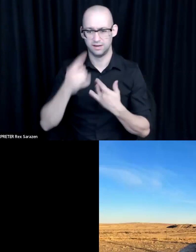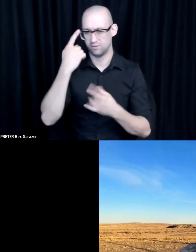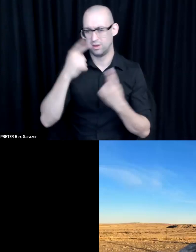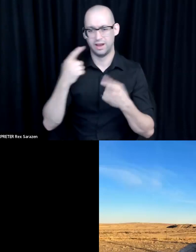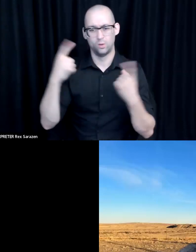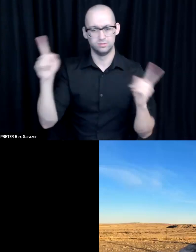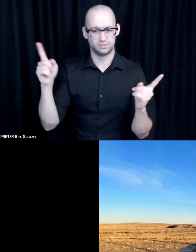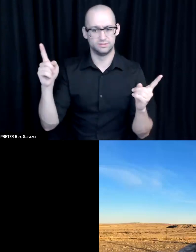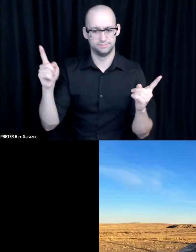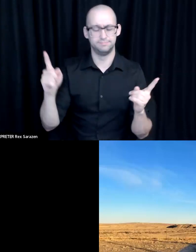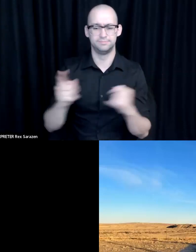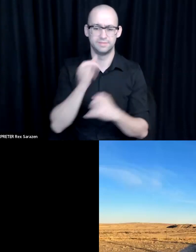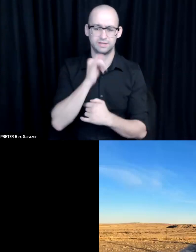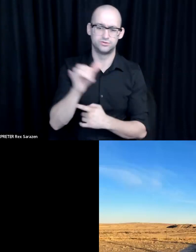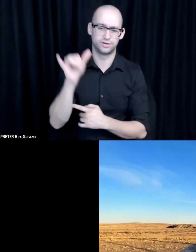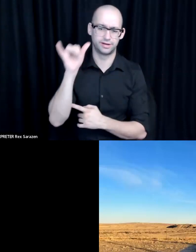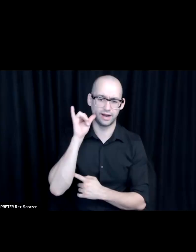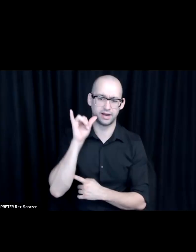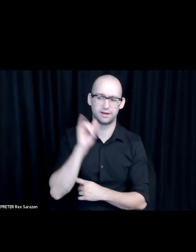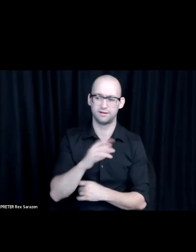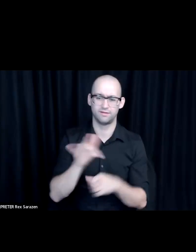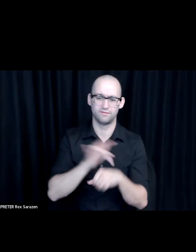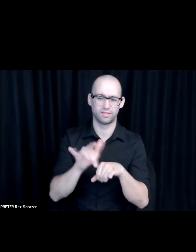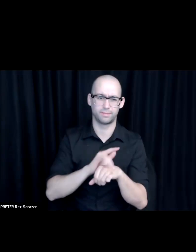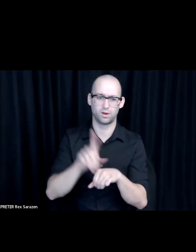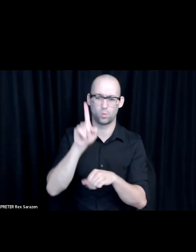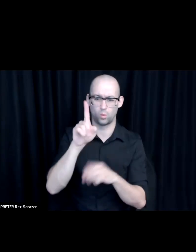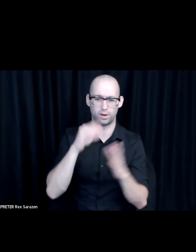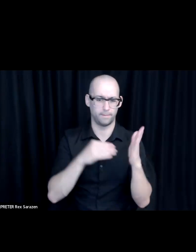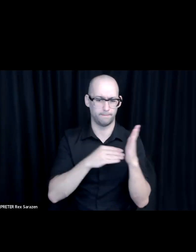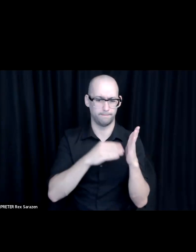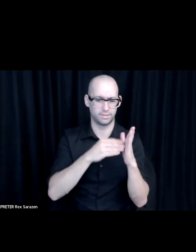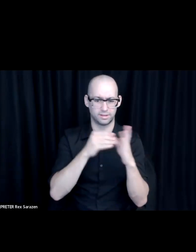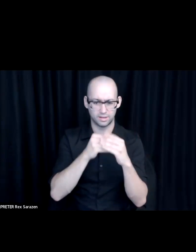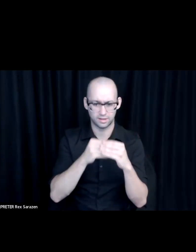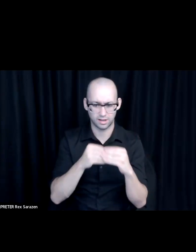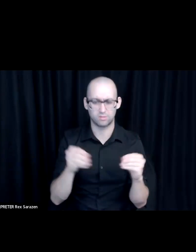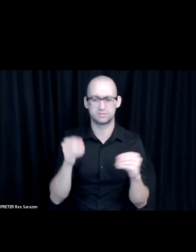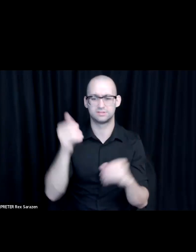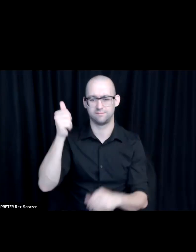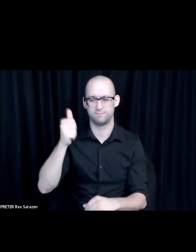yesterday, the availability of nearly 1 billion dollars in funding to expand Internet access